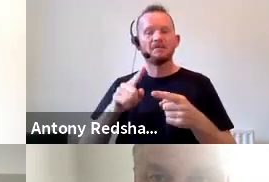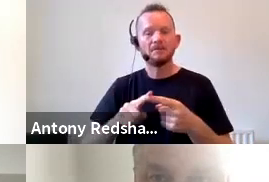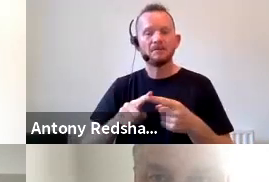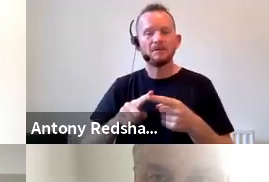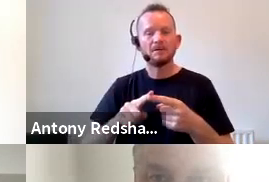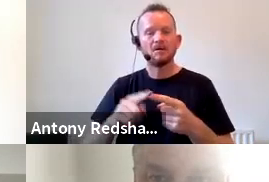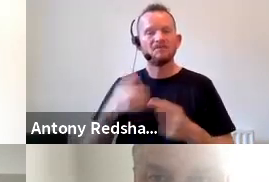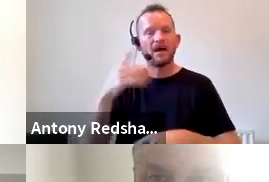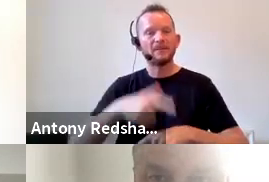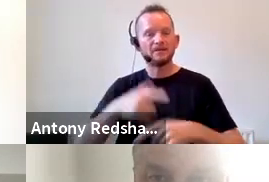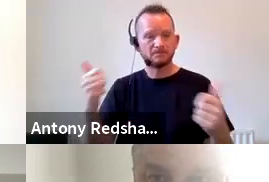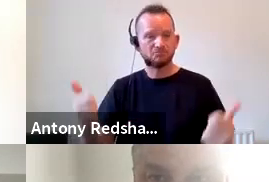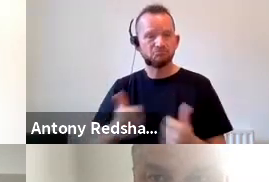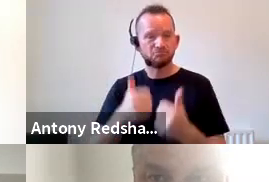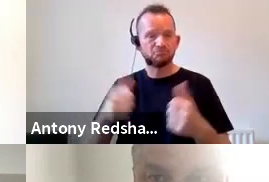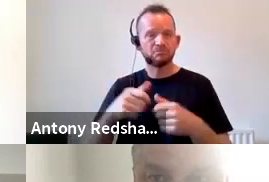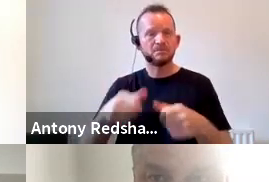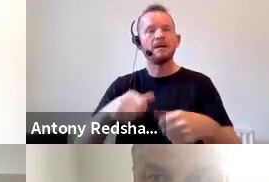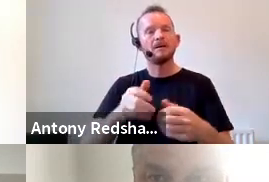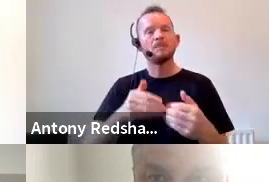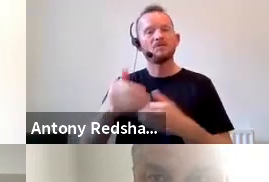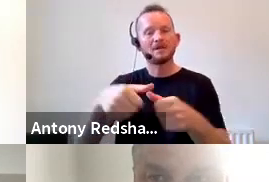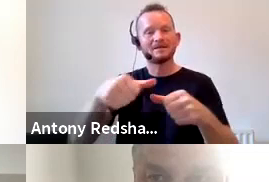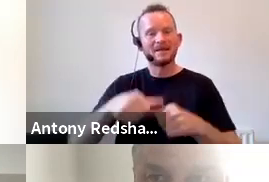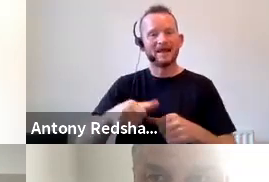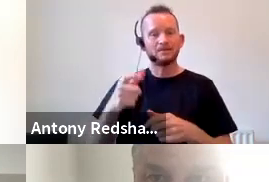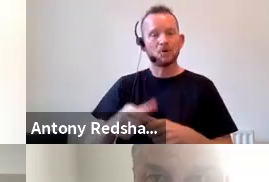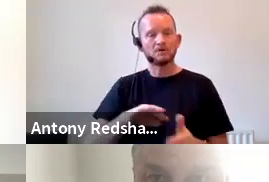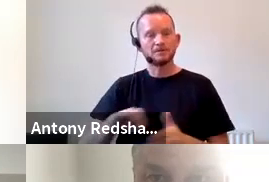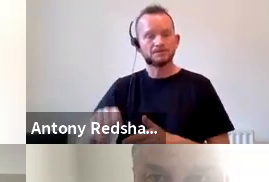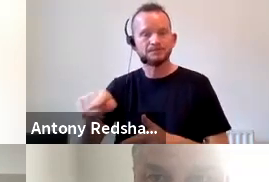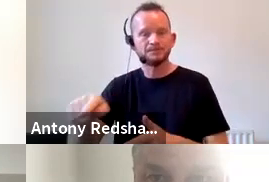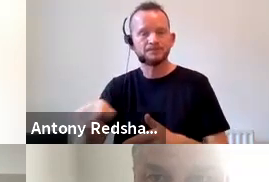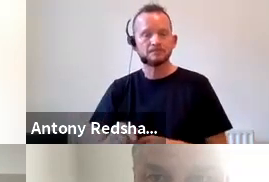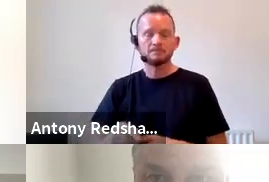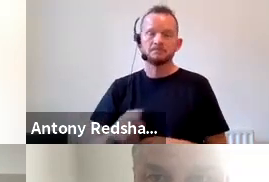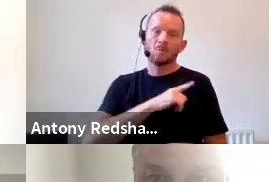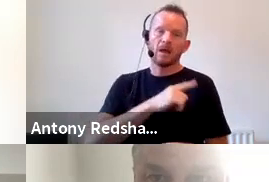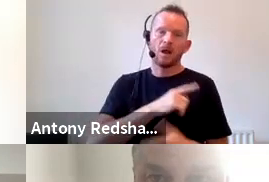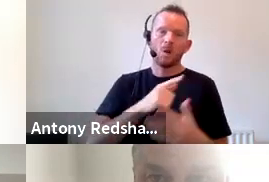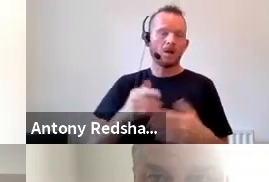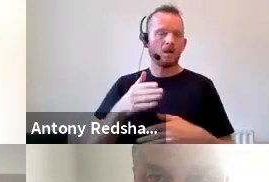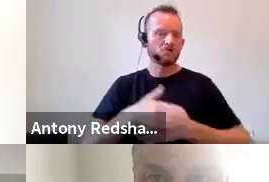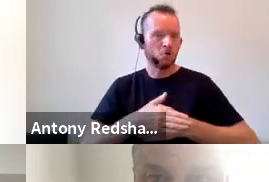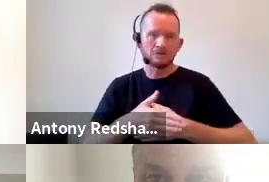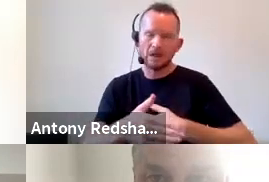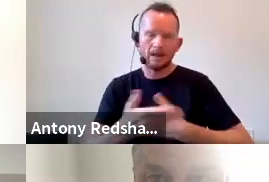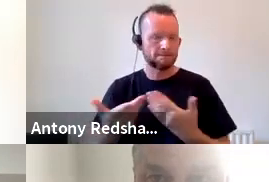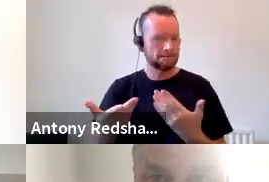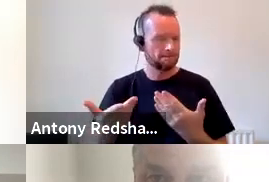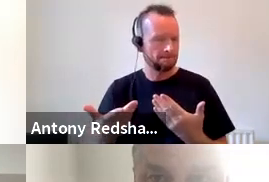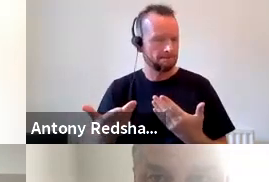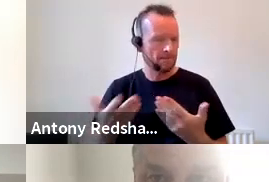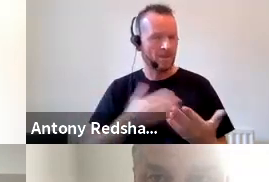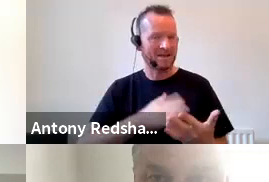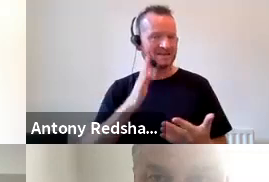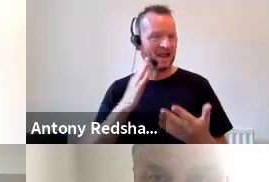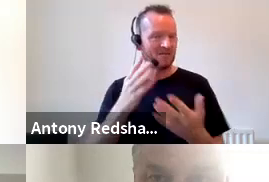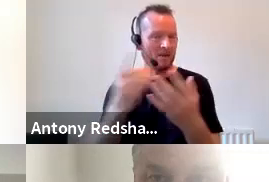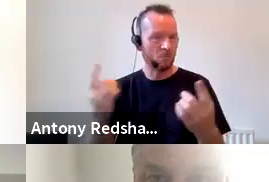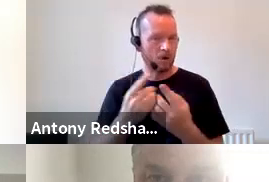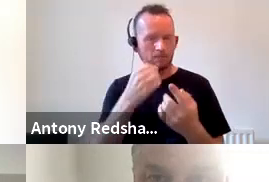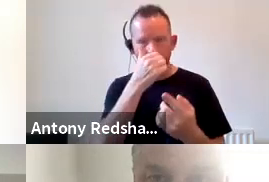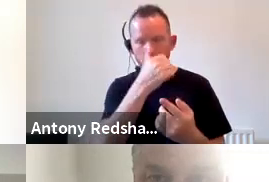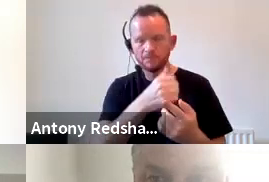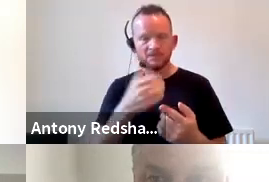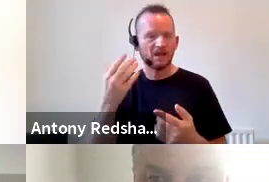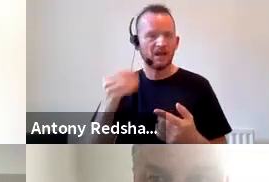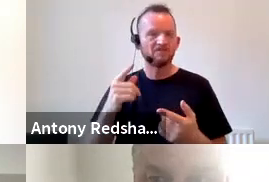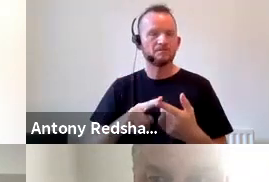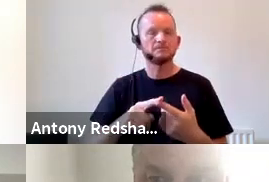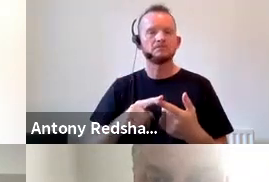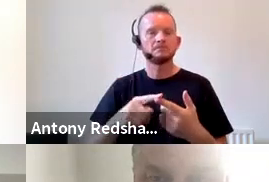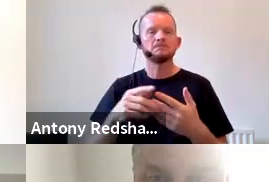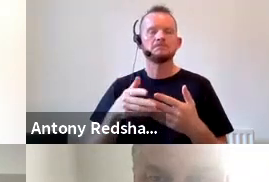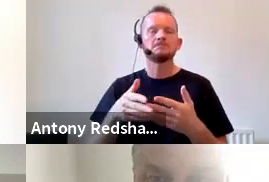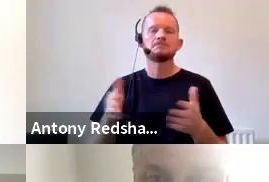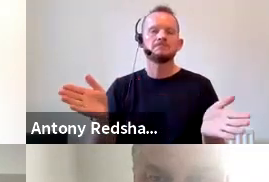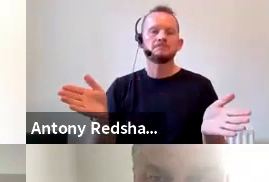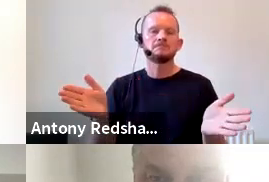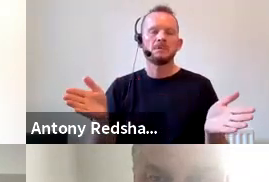And then, once your five minutes is up, we move on to the next person. This is because we have, like, we've only got a short period of time, and we'd like to hear from everybody. And have